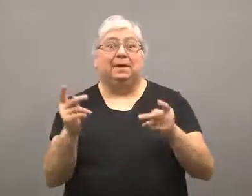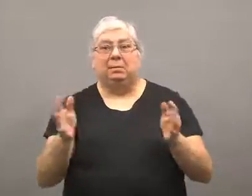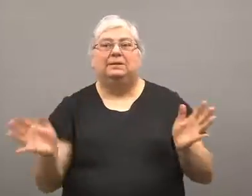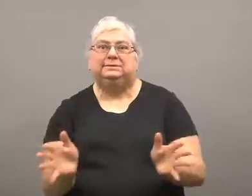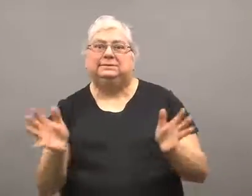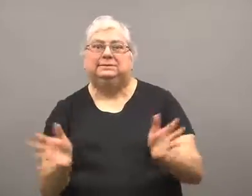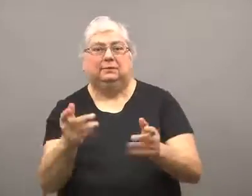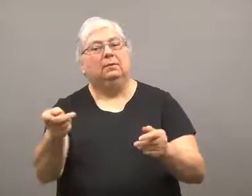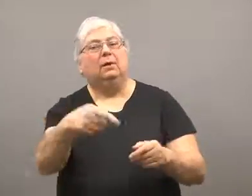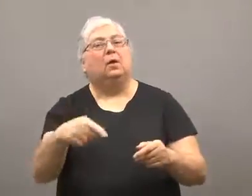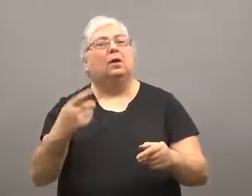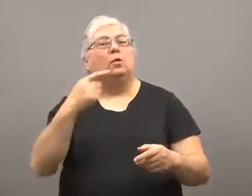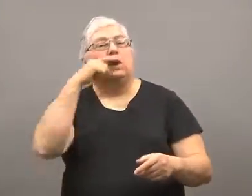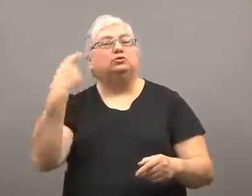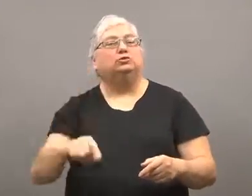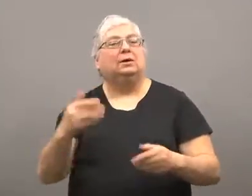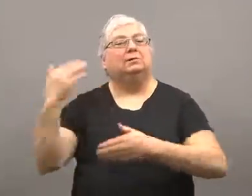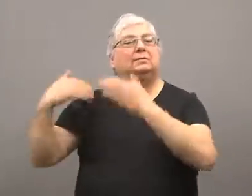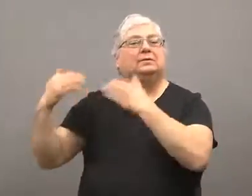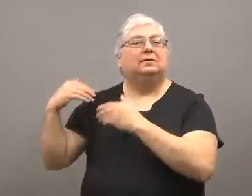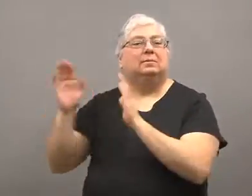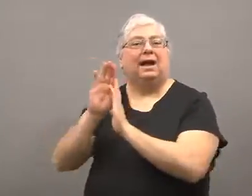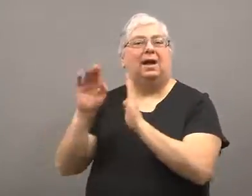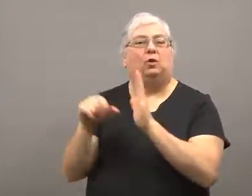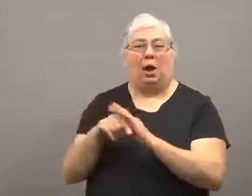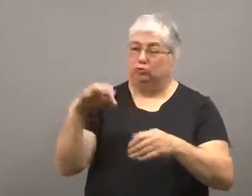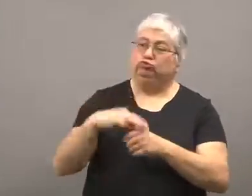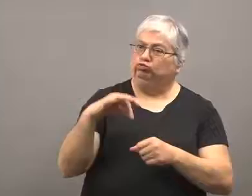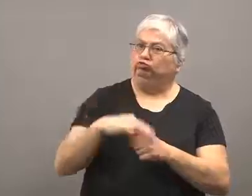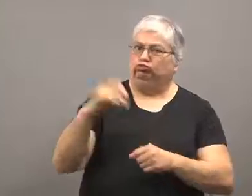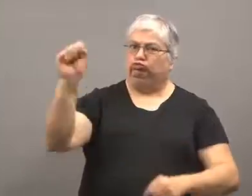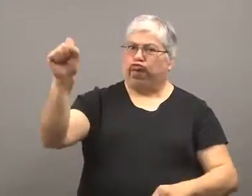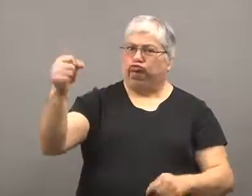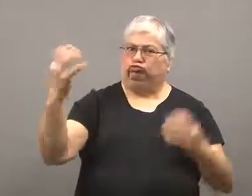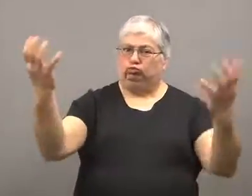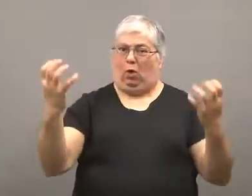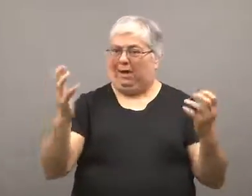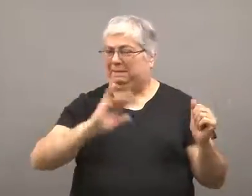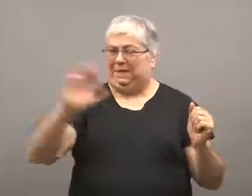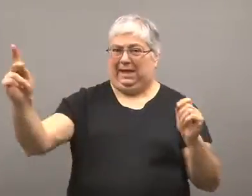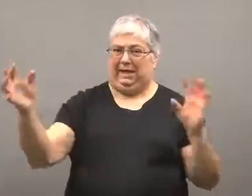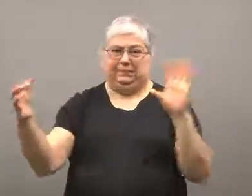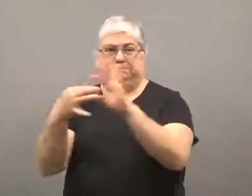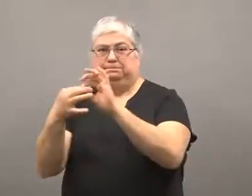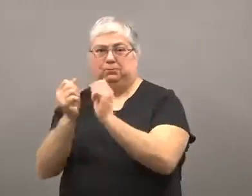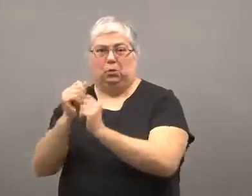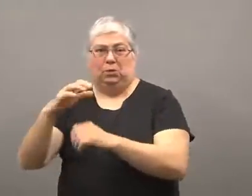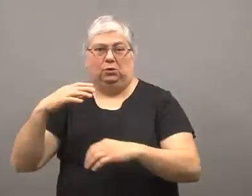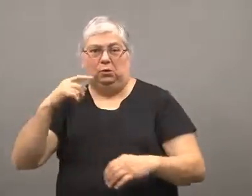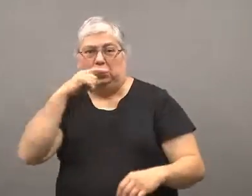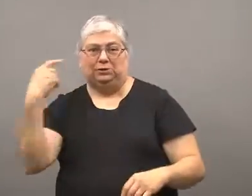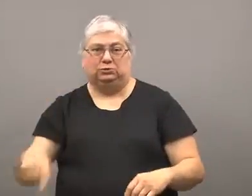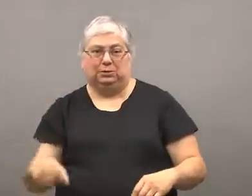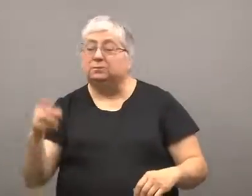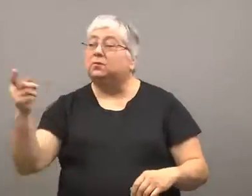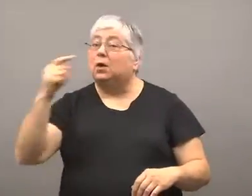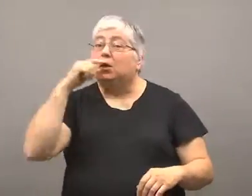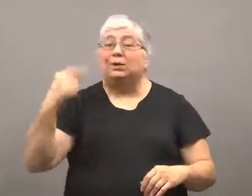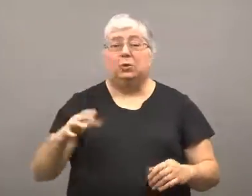They were of Russian heritage, and encouraged to vote.